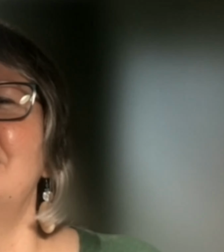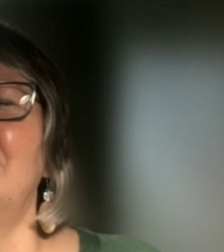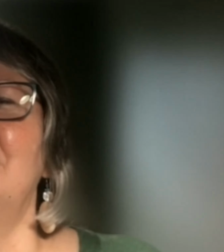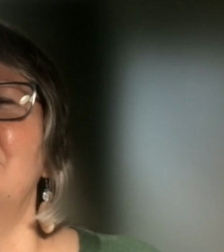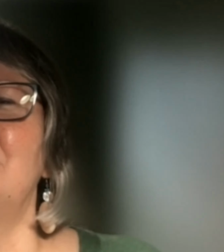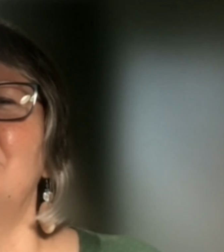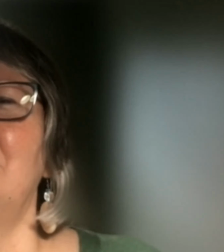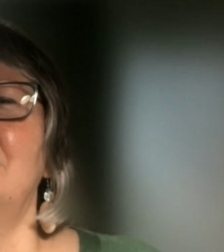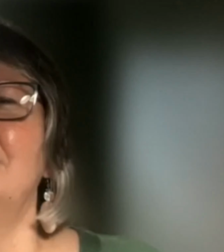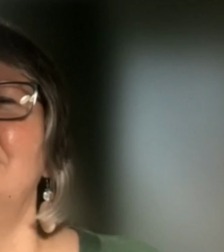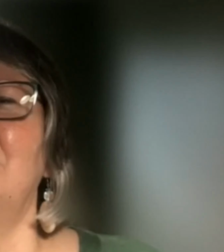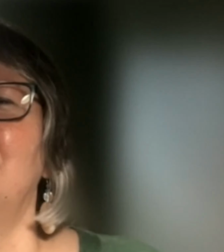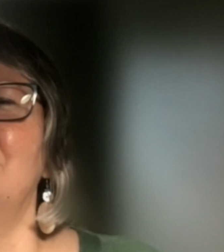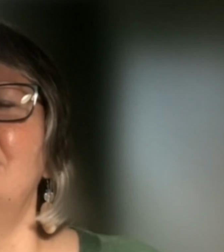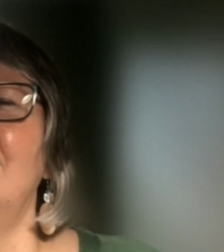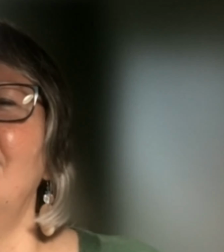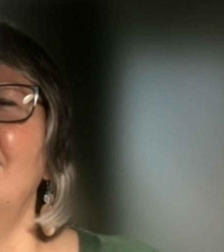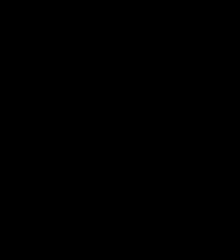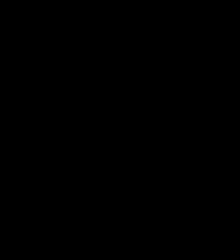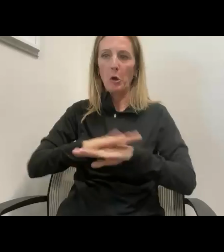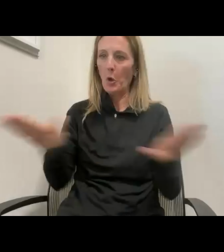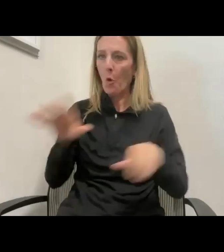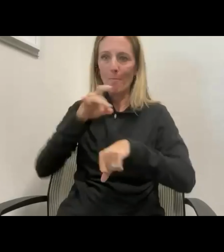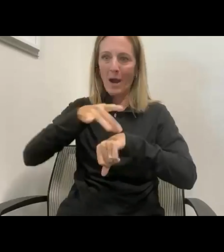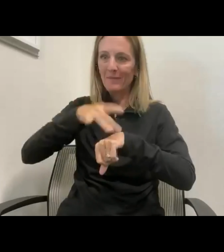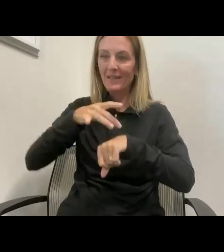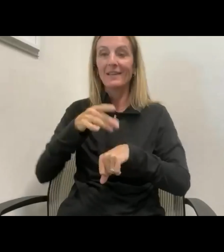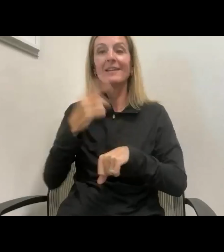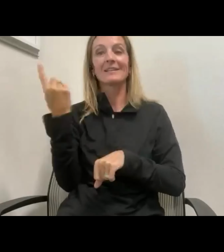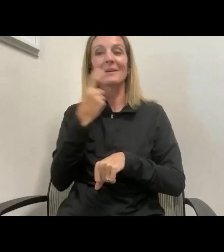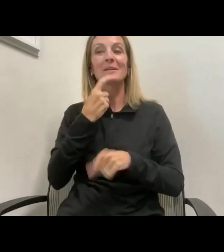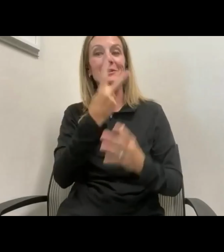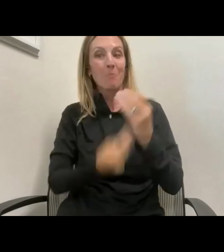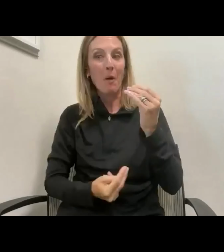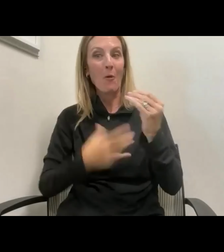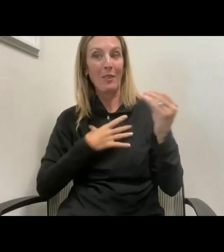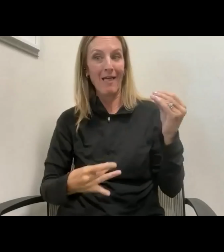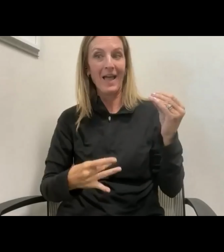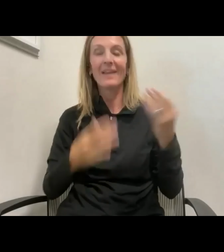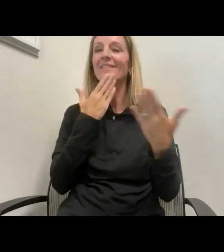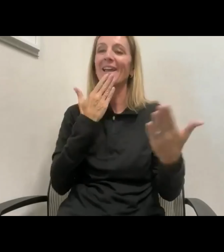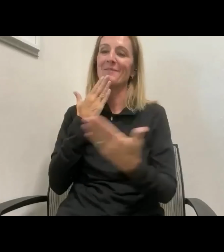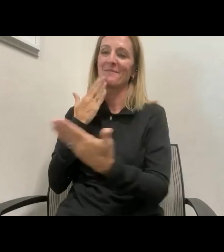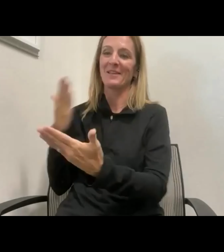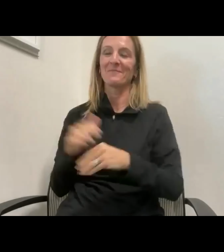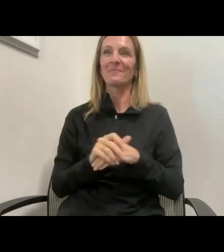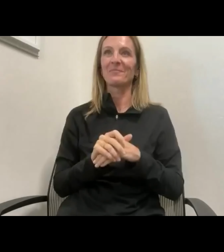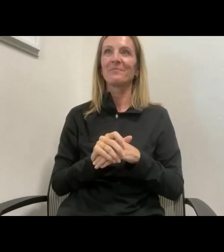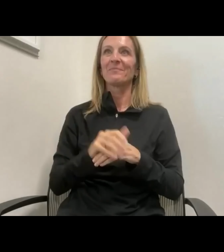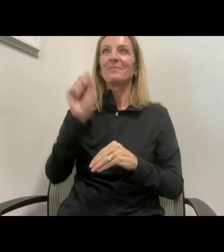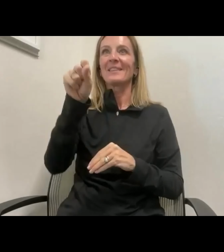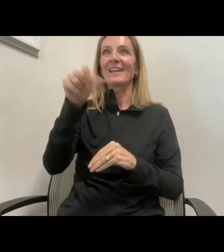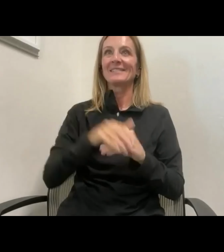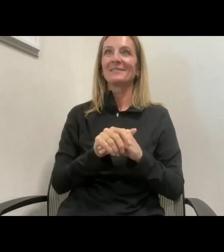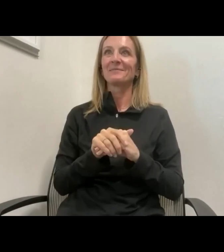“Cider, don't do pumpkin.” Both. Yeah, yeah. Thank you, thank you. Yeah. Wonderful.